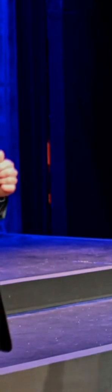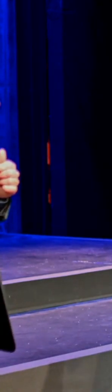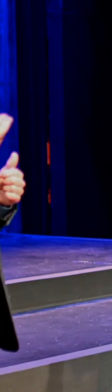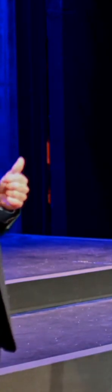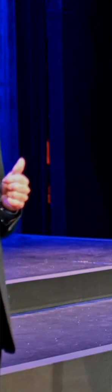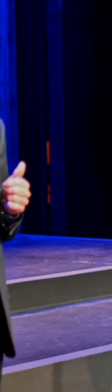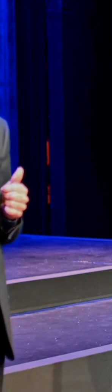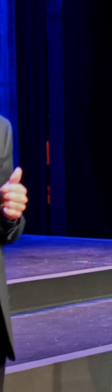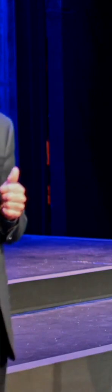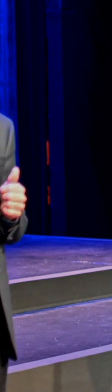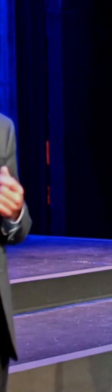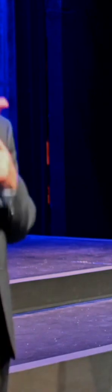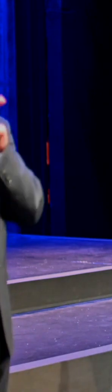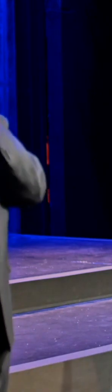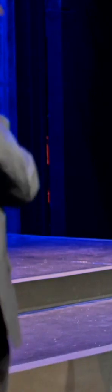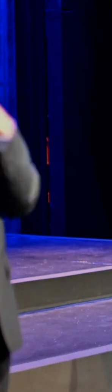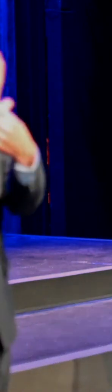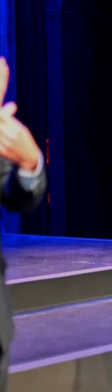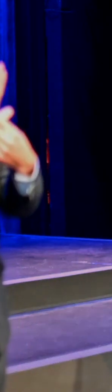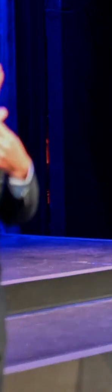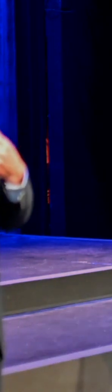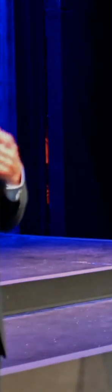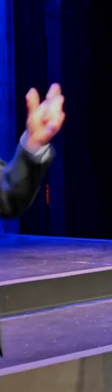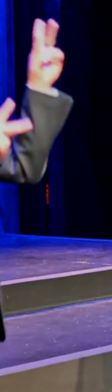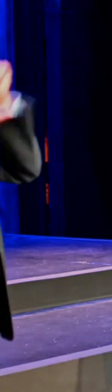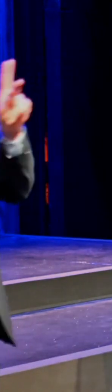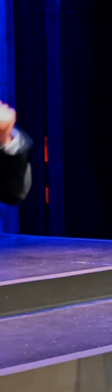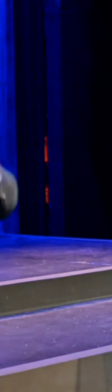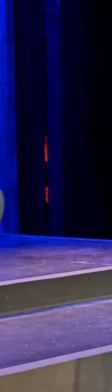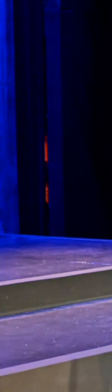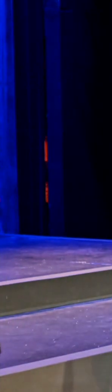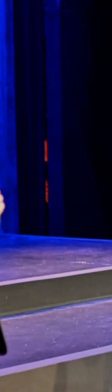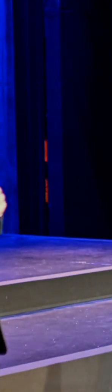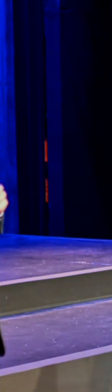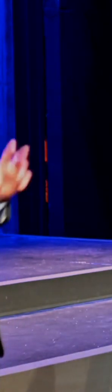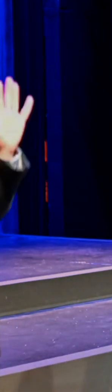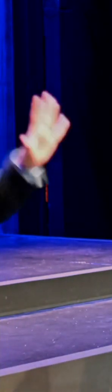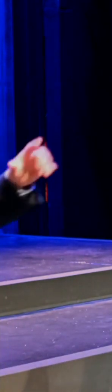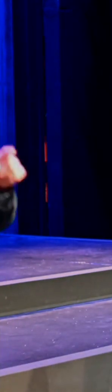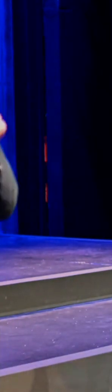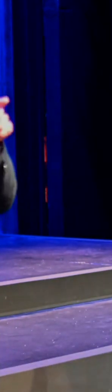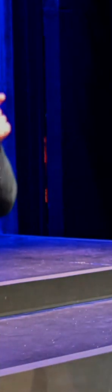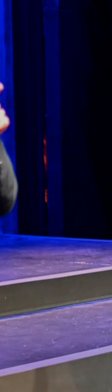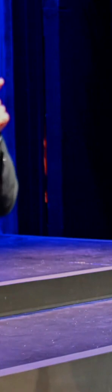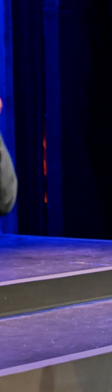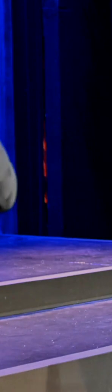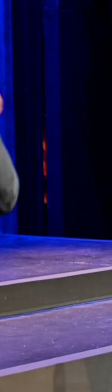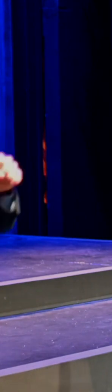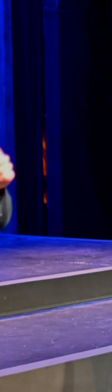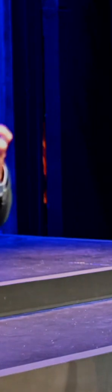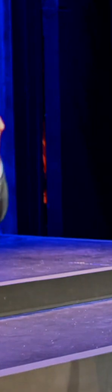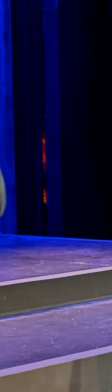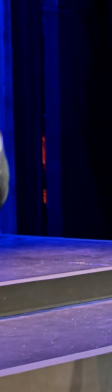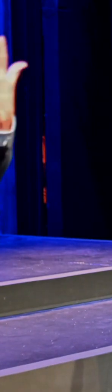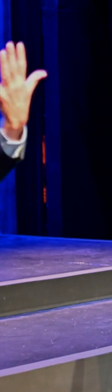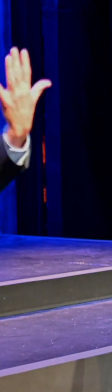serve as that individual that people can look to and say you know what I can strive irregardless.